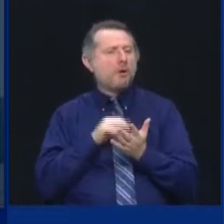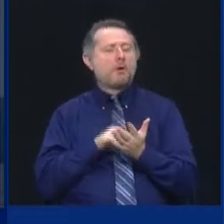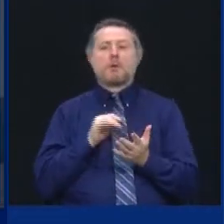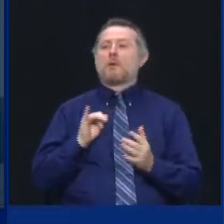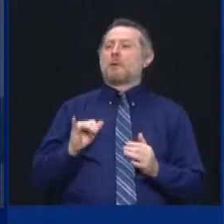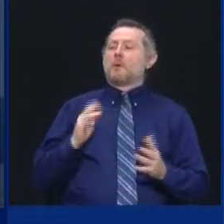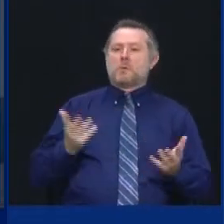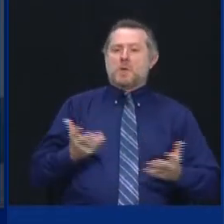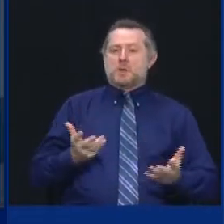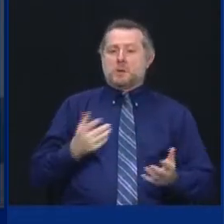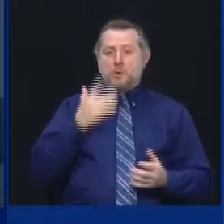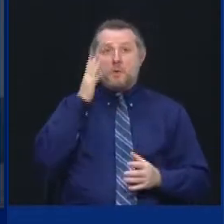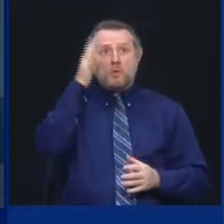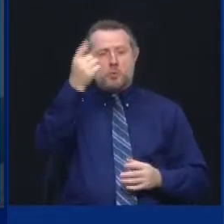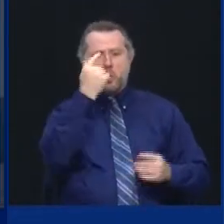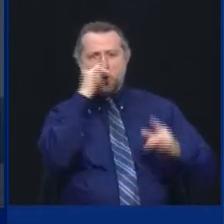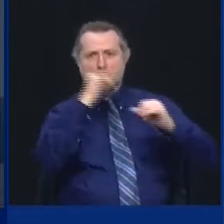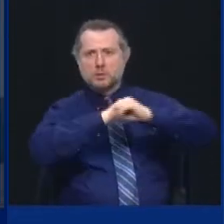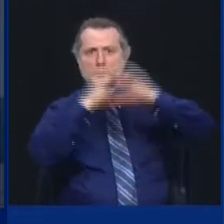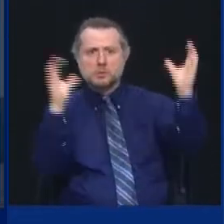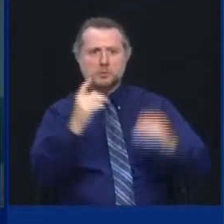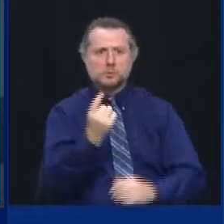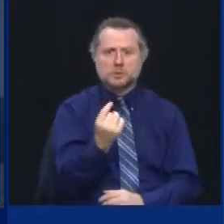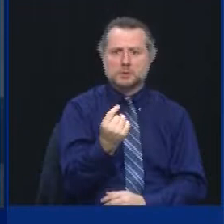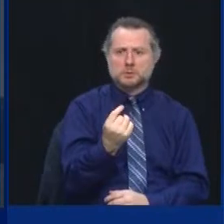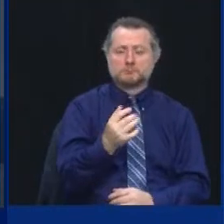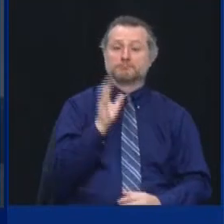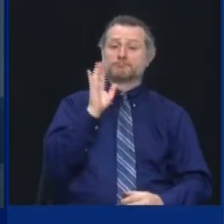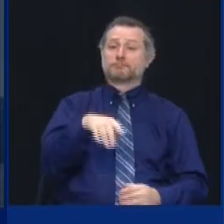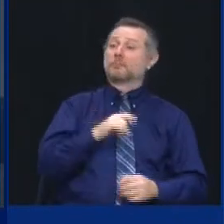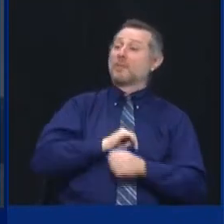WE'RE REOPENING THE WORLD, BUT WHAT DOES THAT LOOK LIKE?